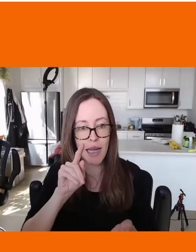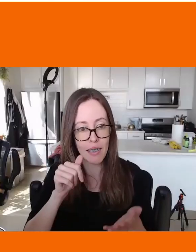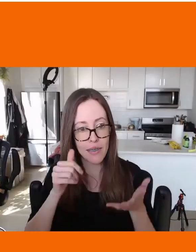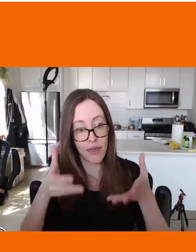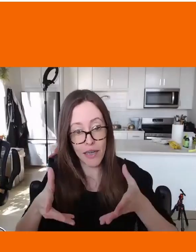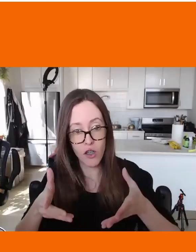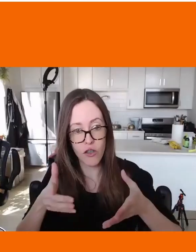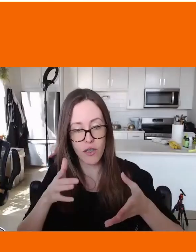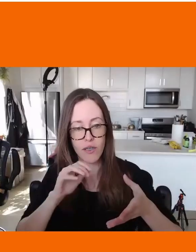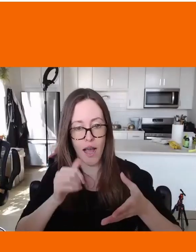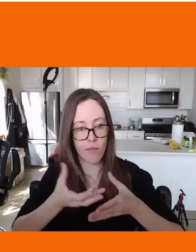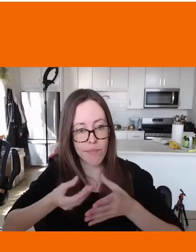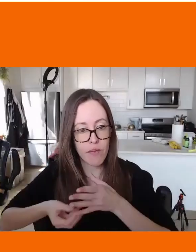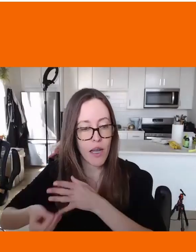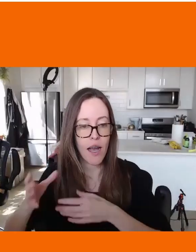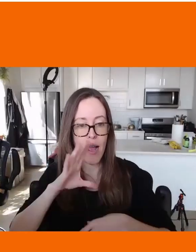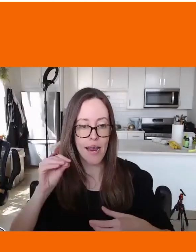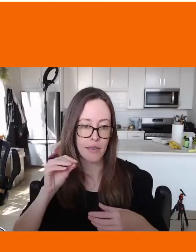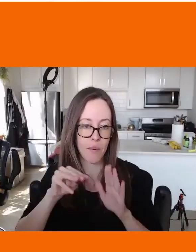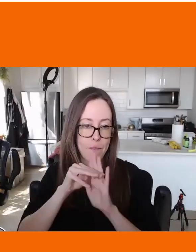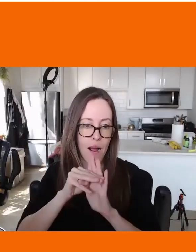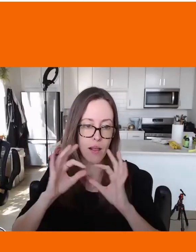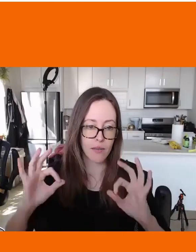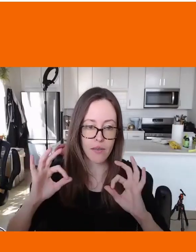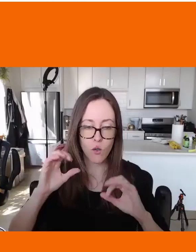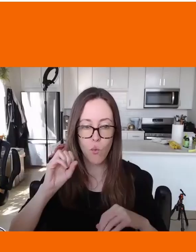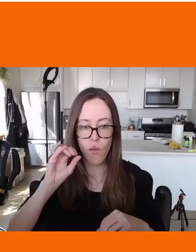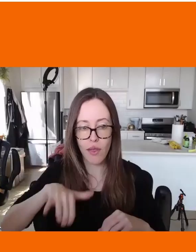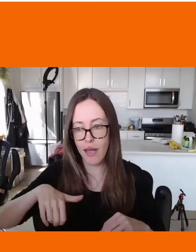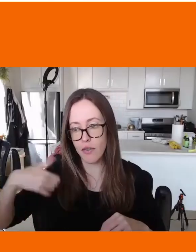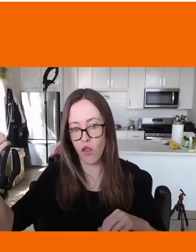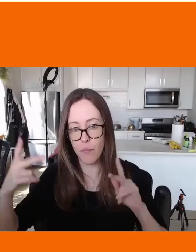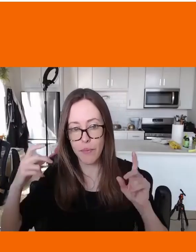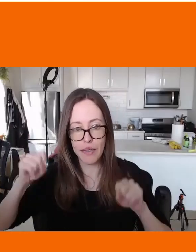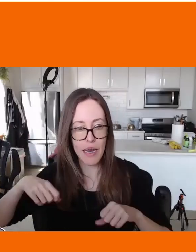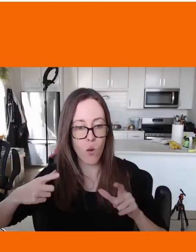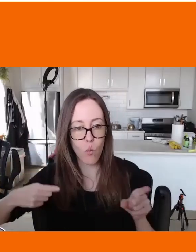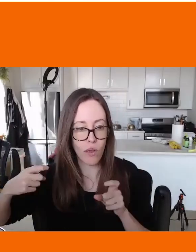We wanted to make sure that the data is there, contained no gaps, and we built appropriate models